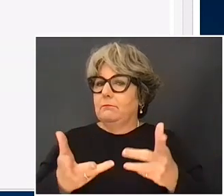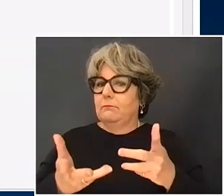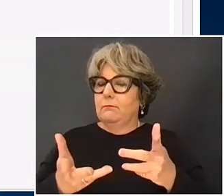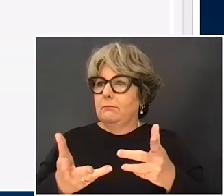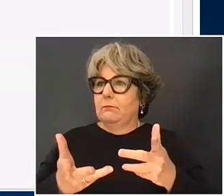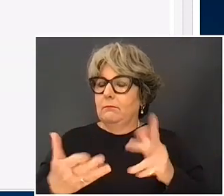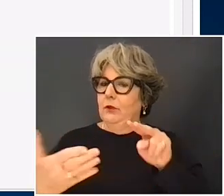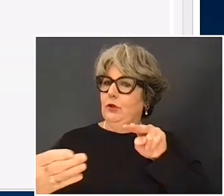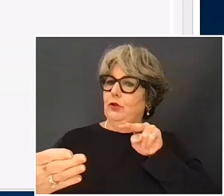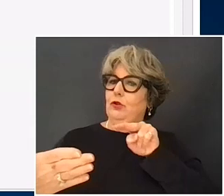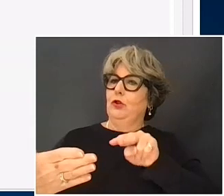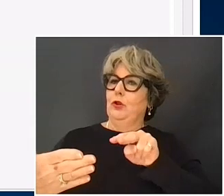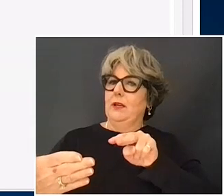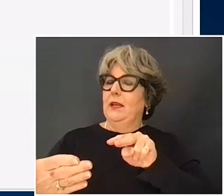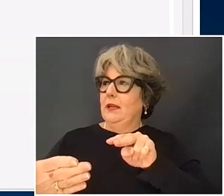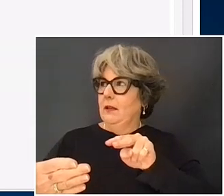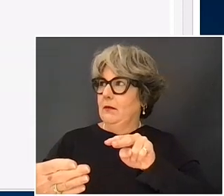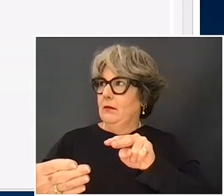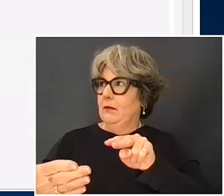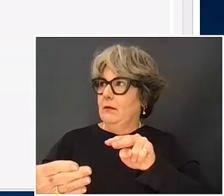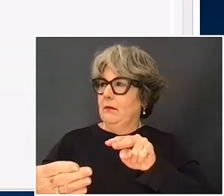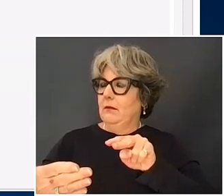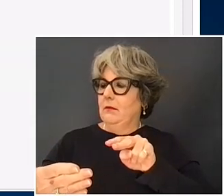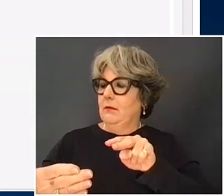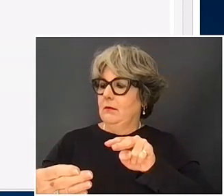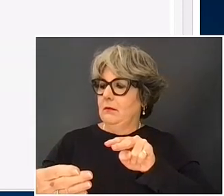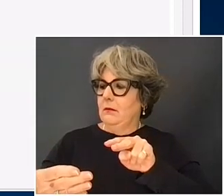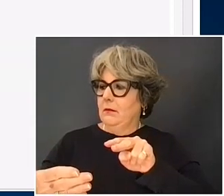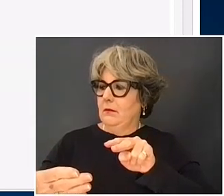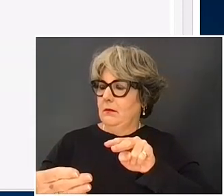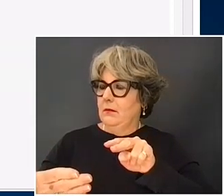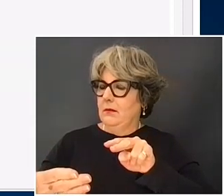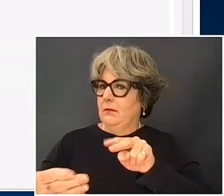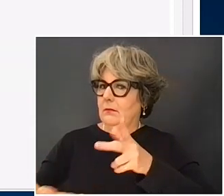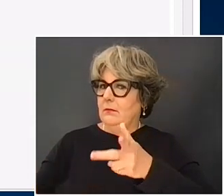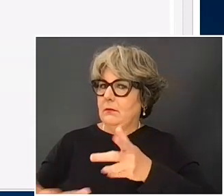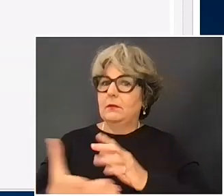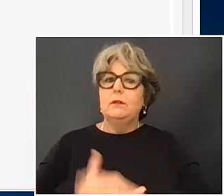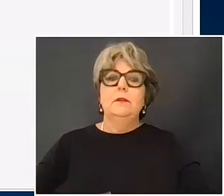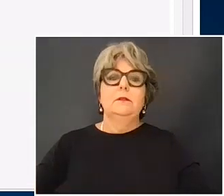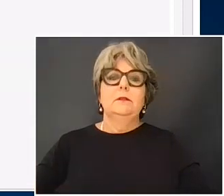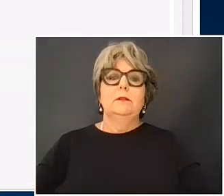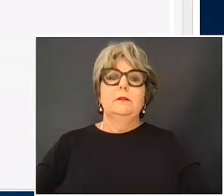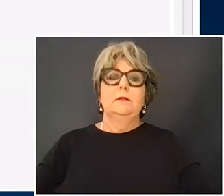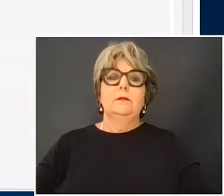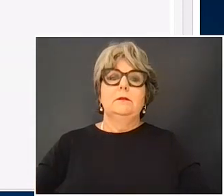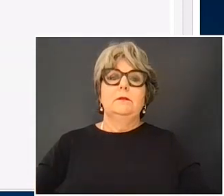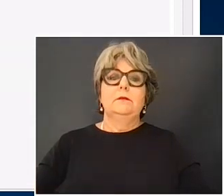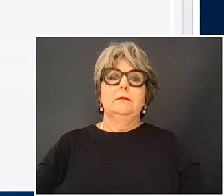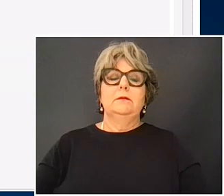So I'm seeing several different words in